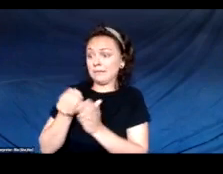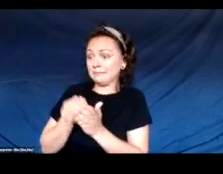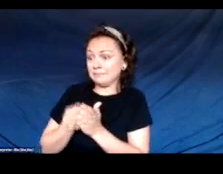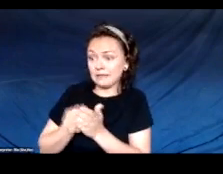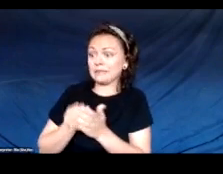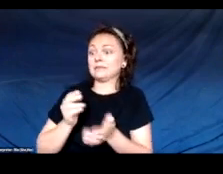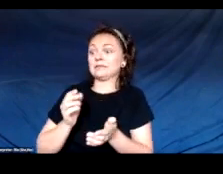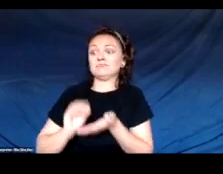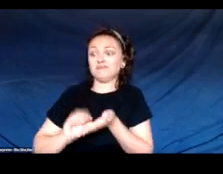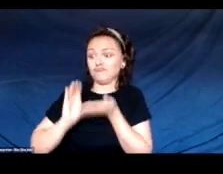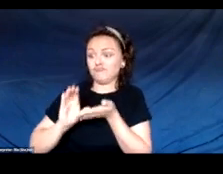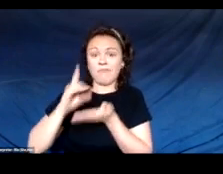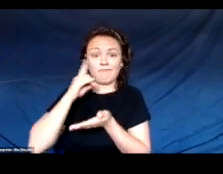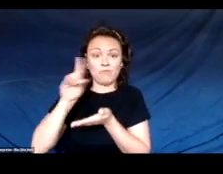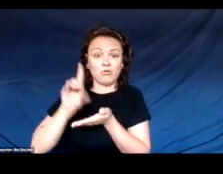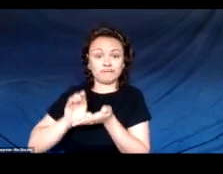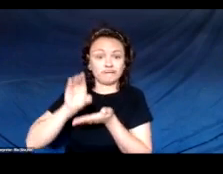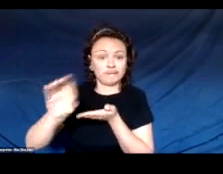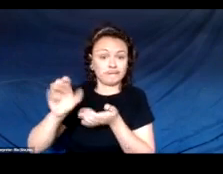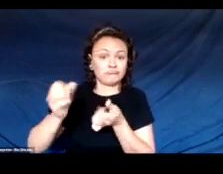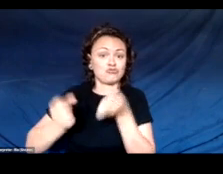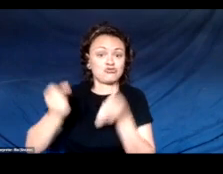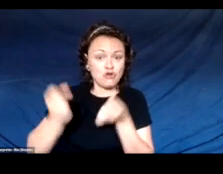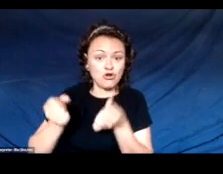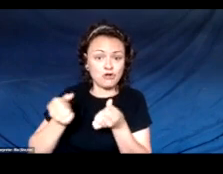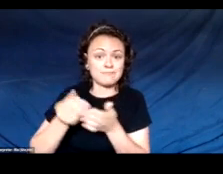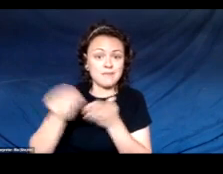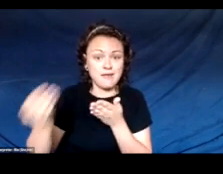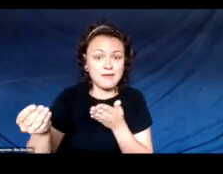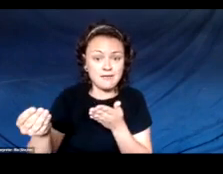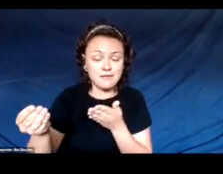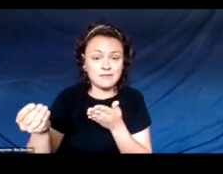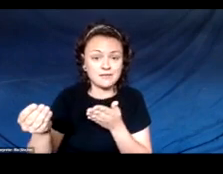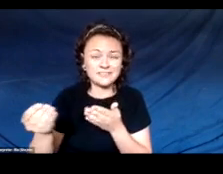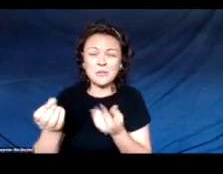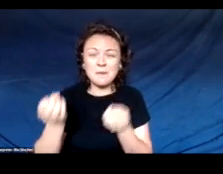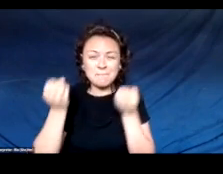It's a lot of hoops to jump through,